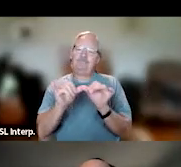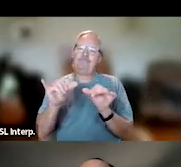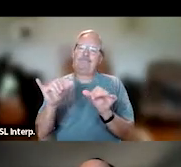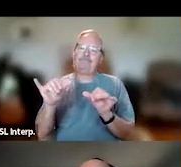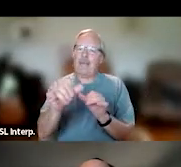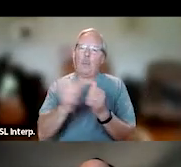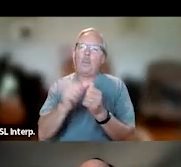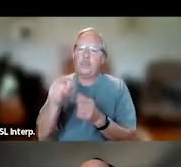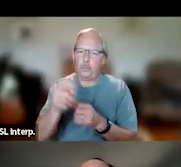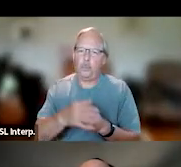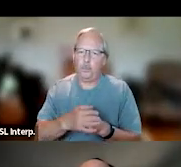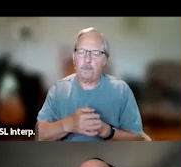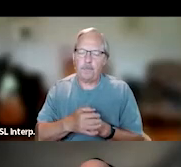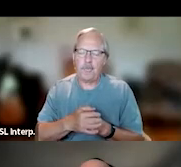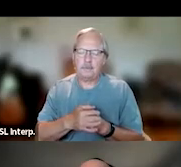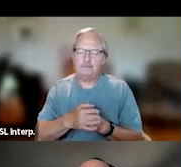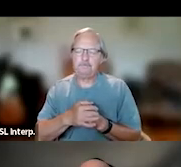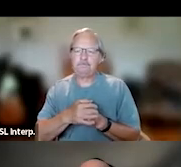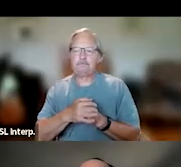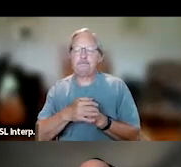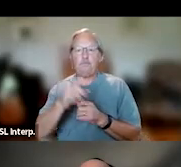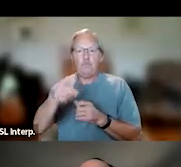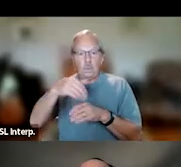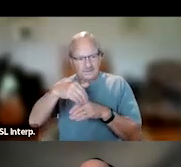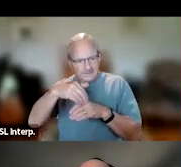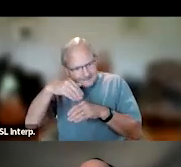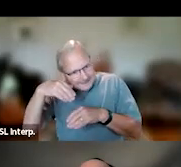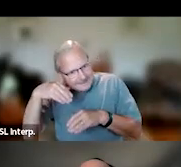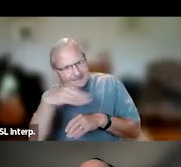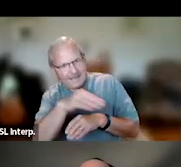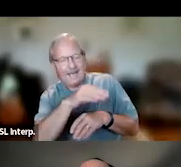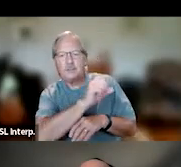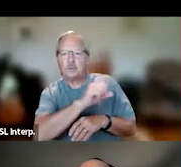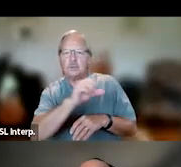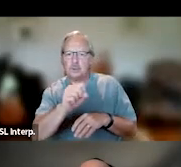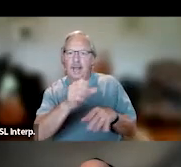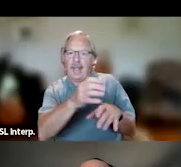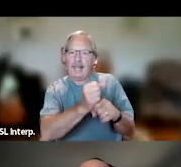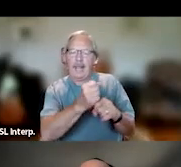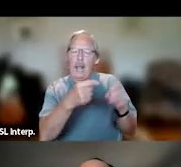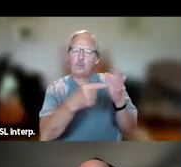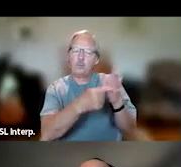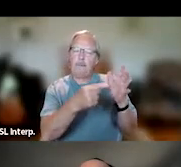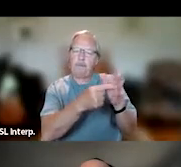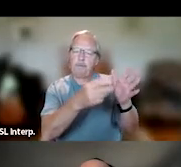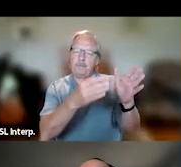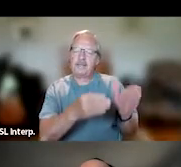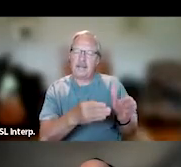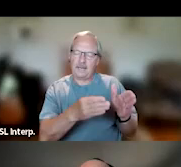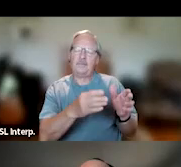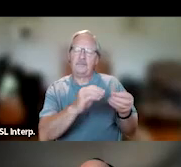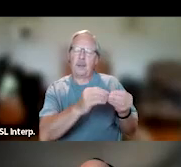But you need to send that into Social Security and get a representative ID number or you will not be able